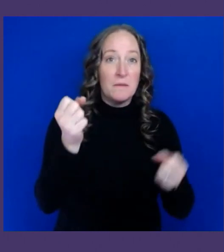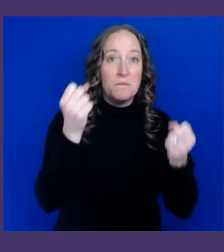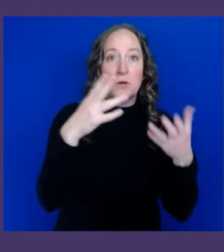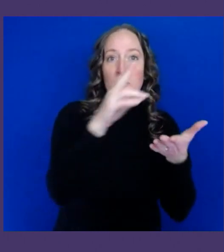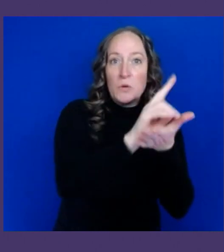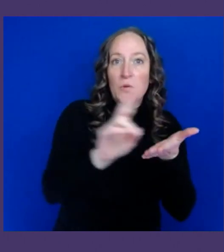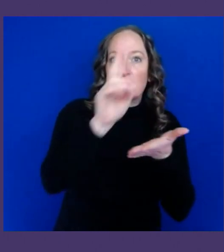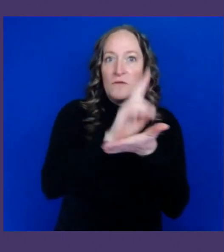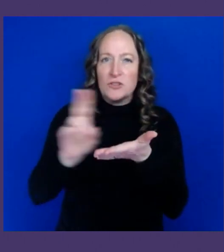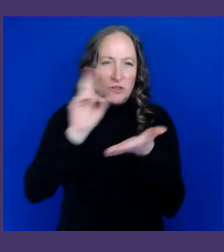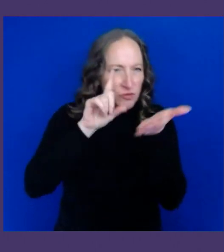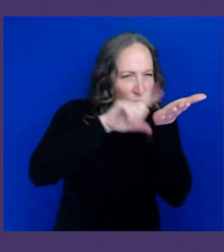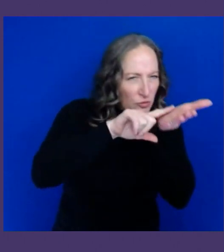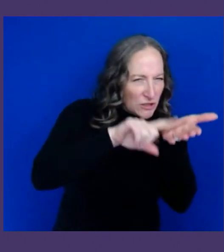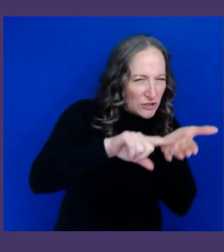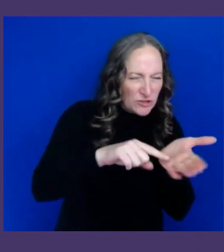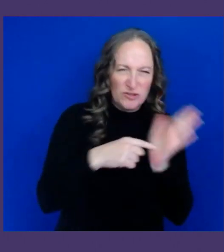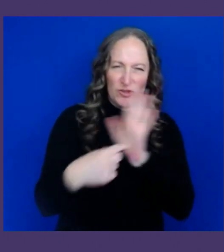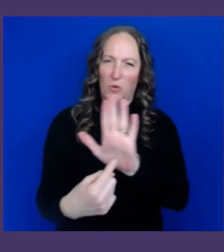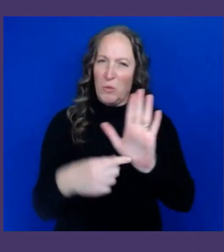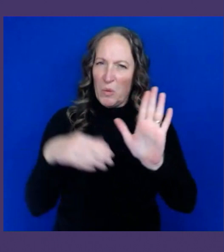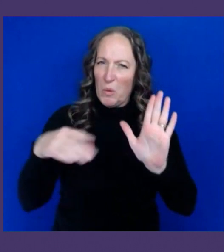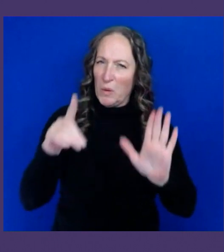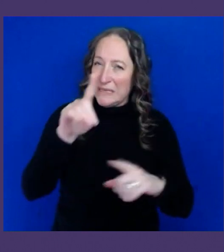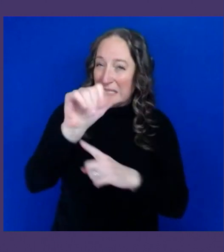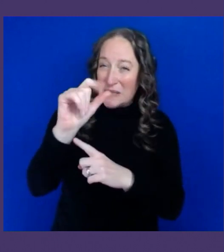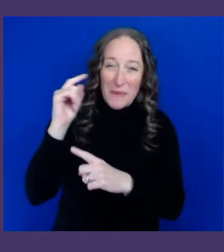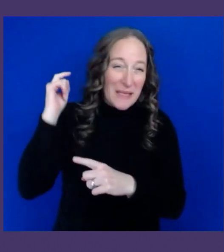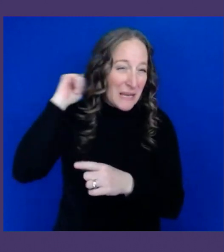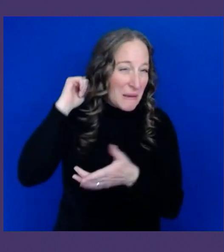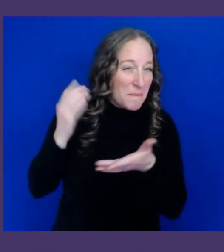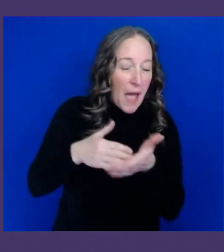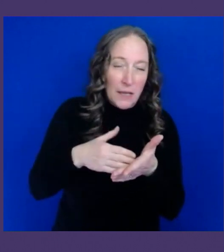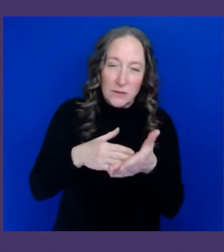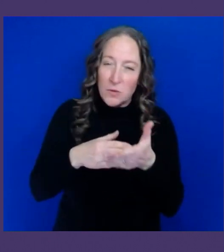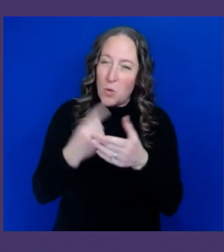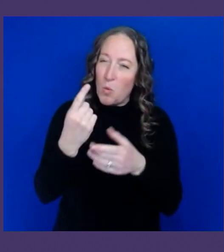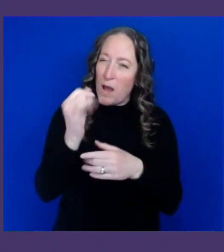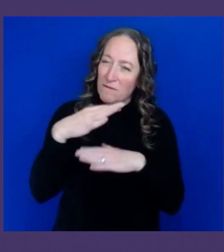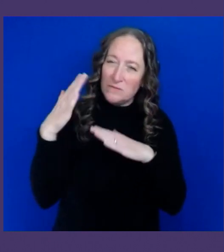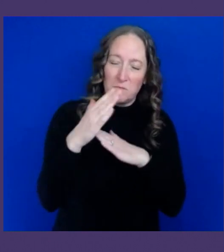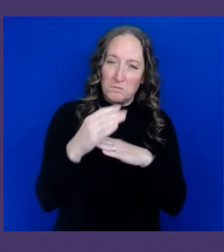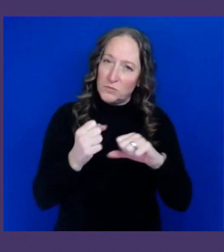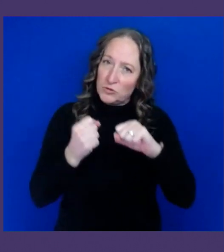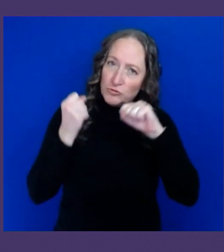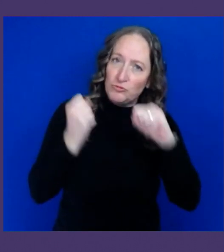disability bias is one of the strongest biases that people hold. It's a bias that grows stronger